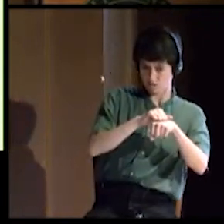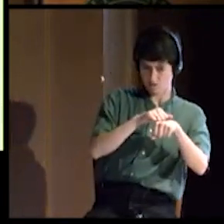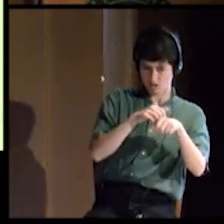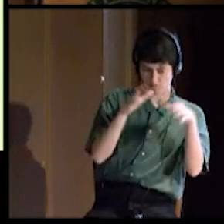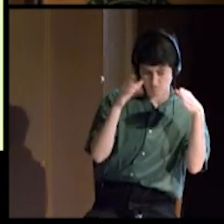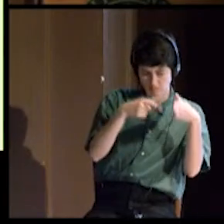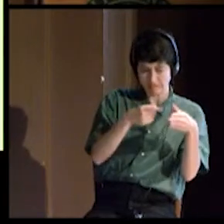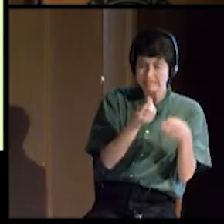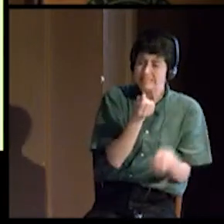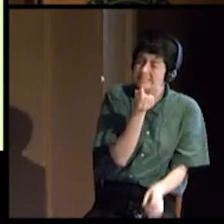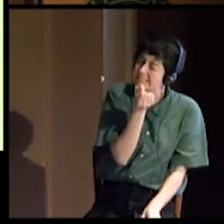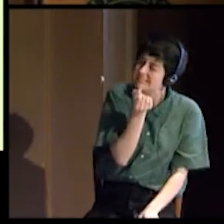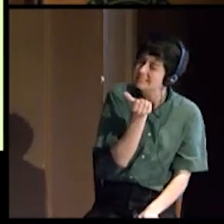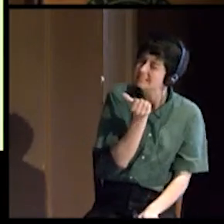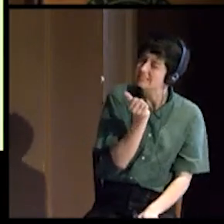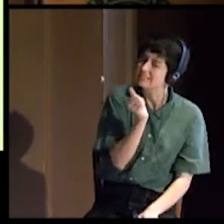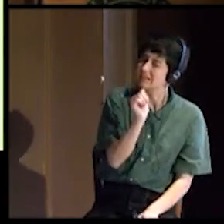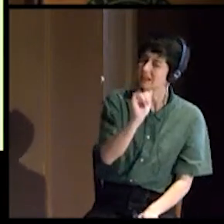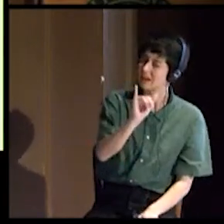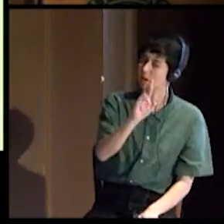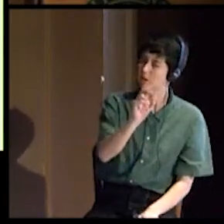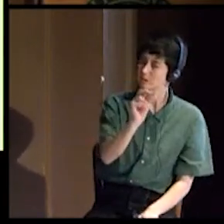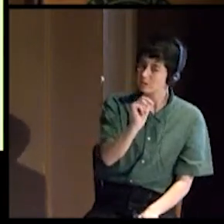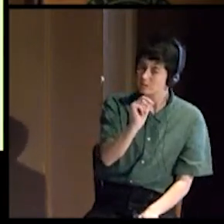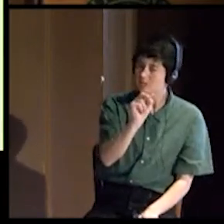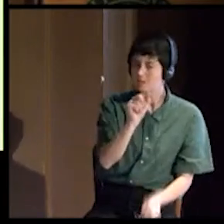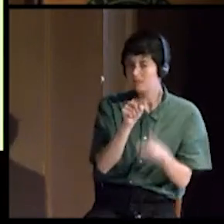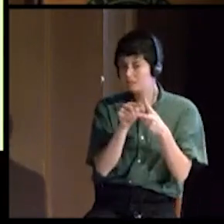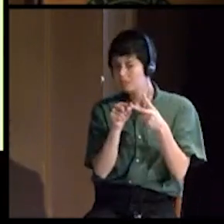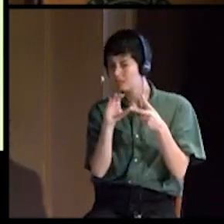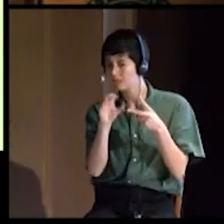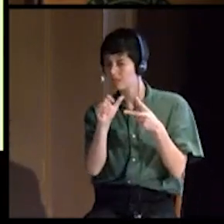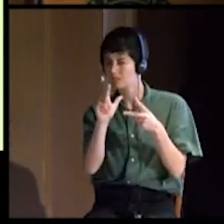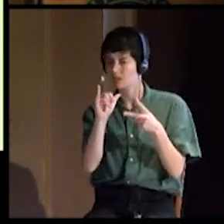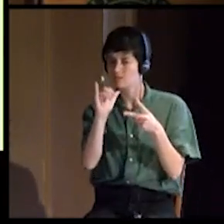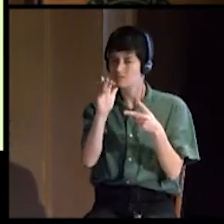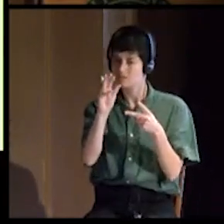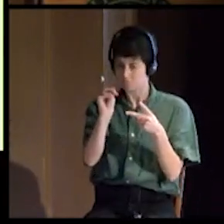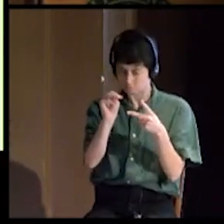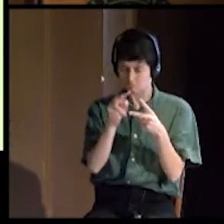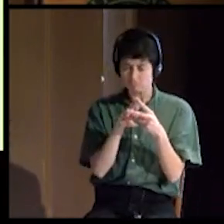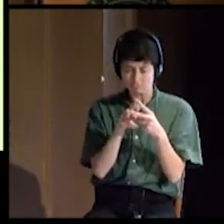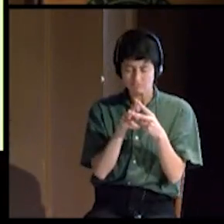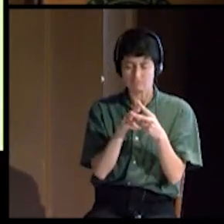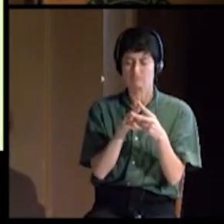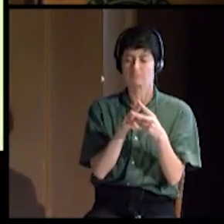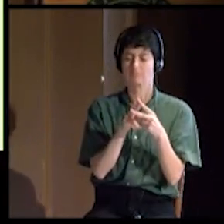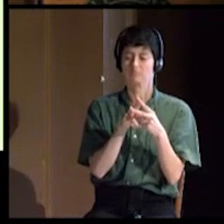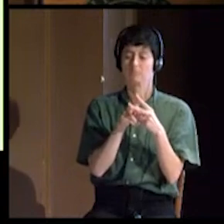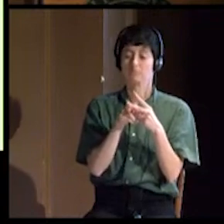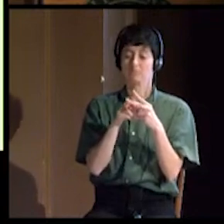to bring the liquidus away from the solidus. So you have this interval where at above the liquidus you have 100% liquid,